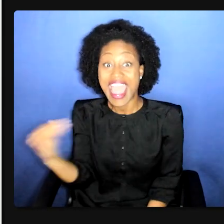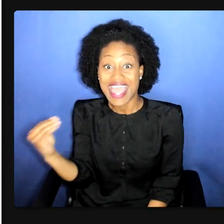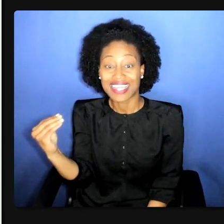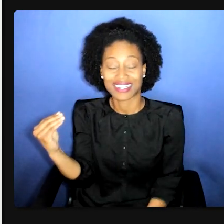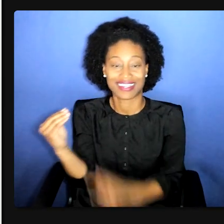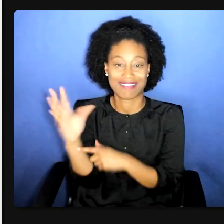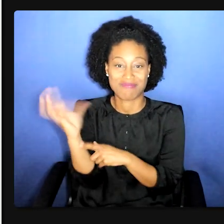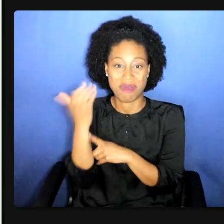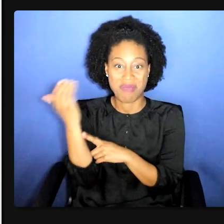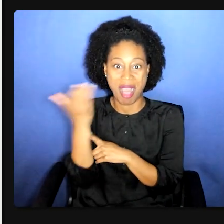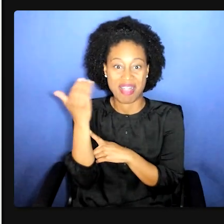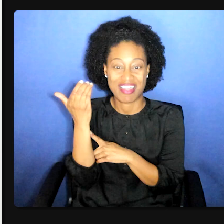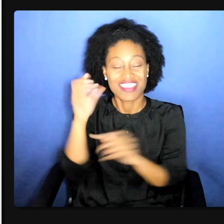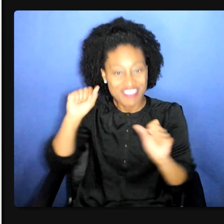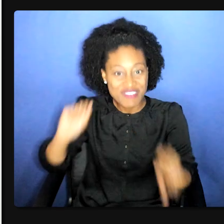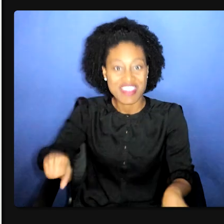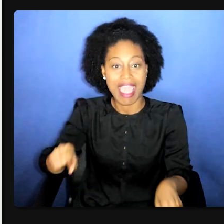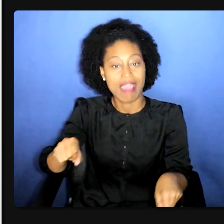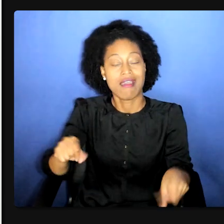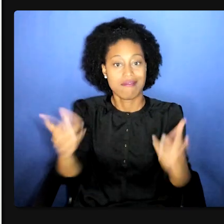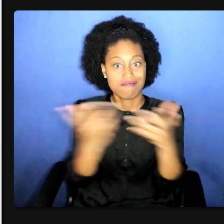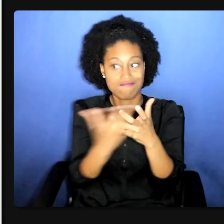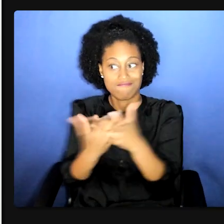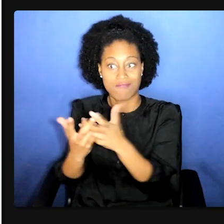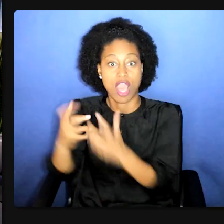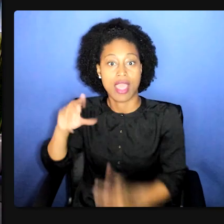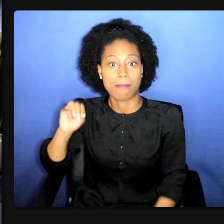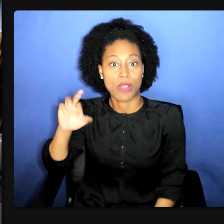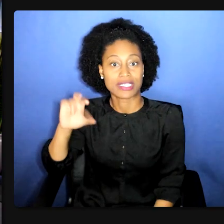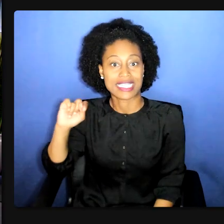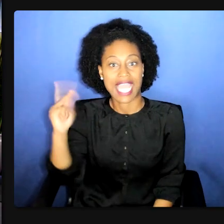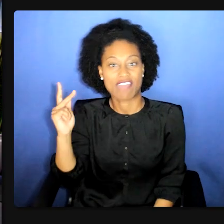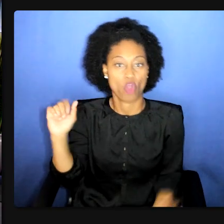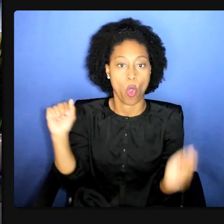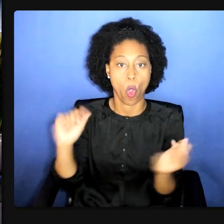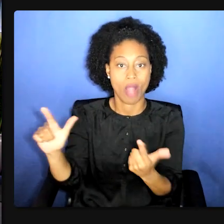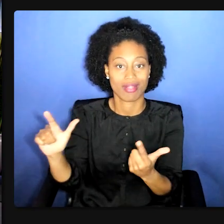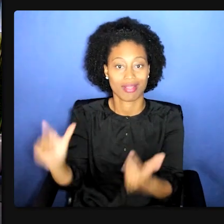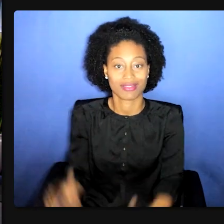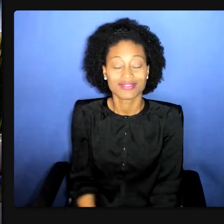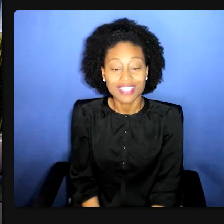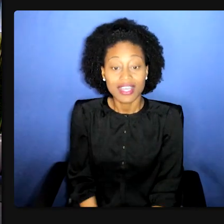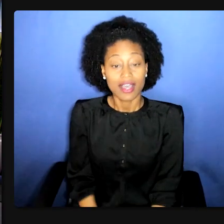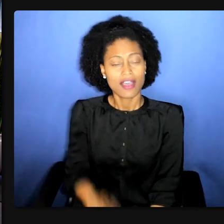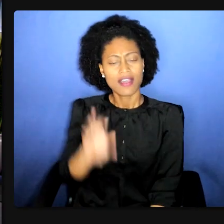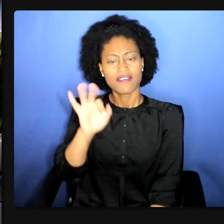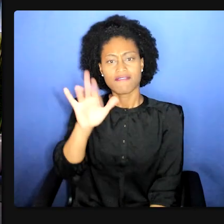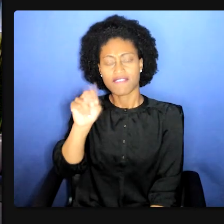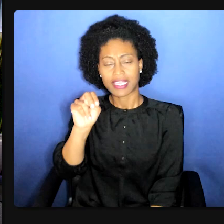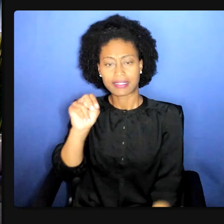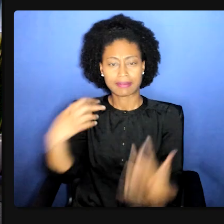you can run the toolkit on all of these now finn you want to talk to us about what it's like to